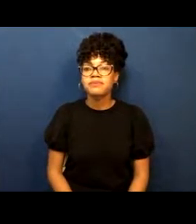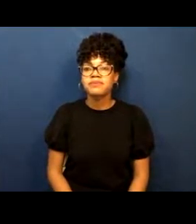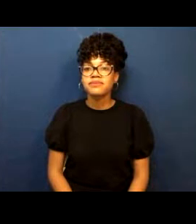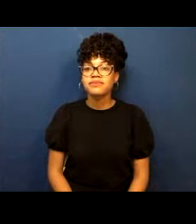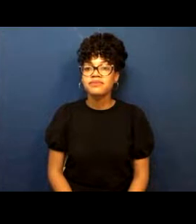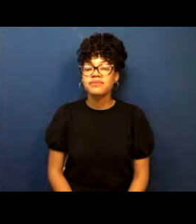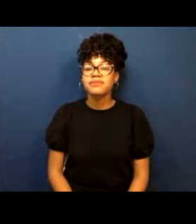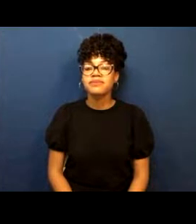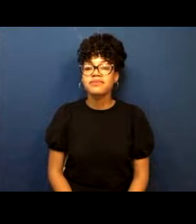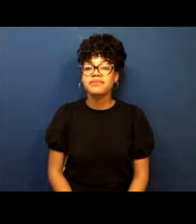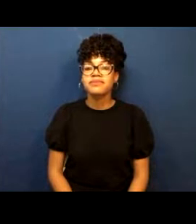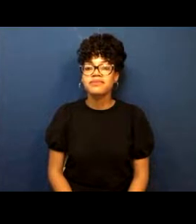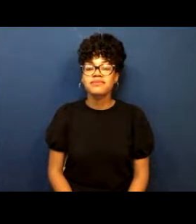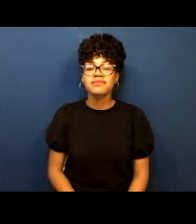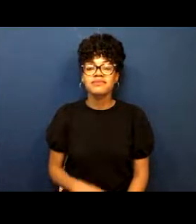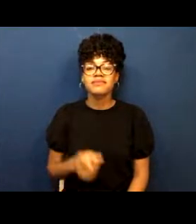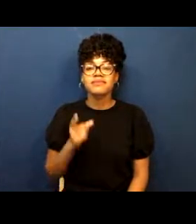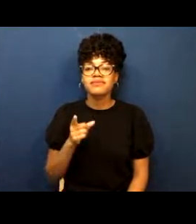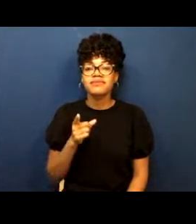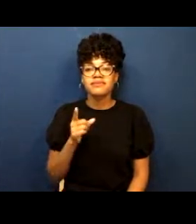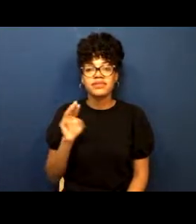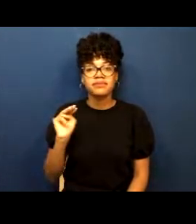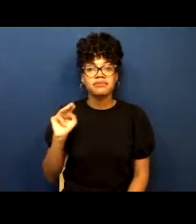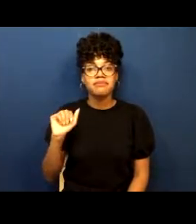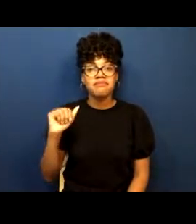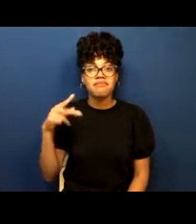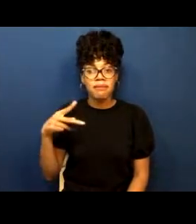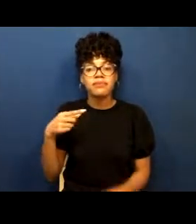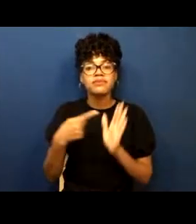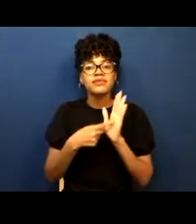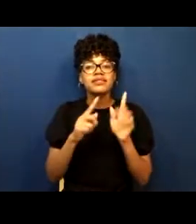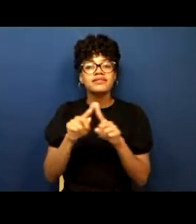So this is a map that shows some of the data from some of the seabirds.